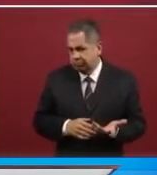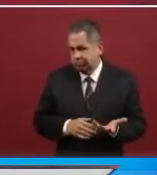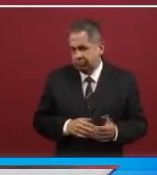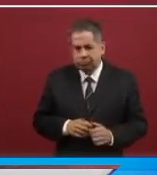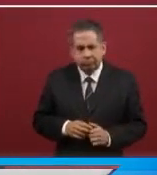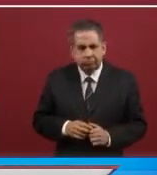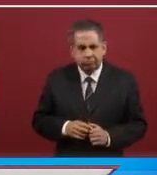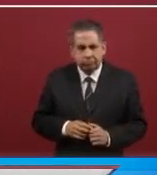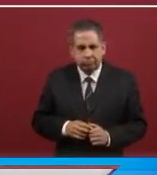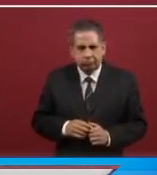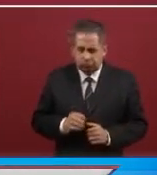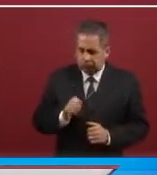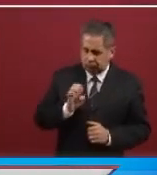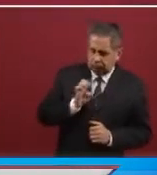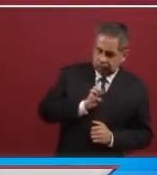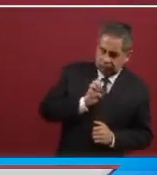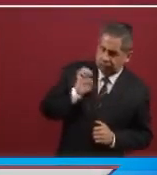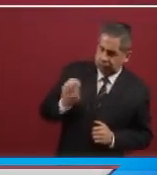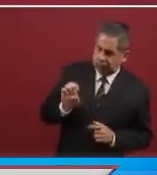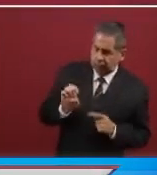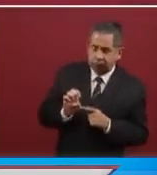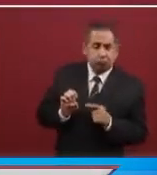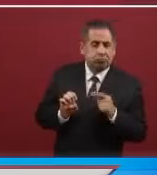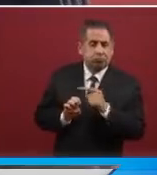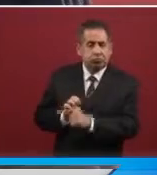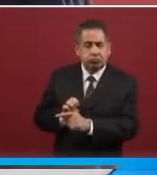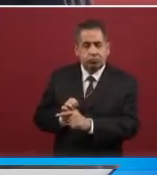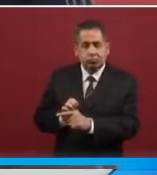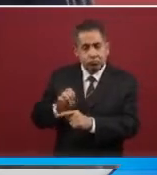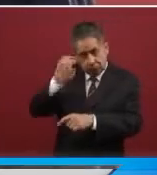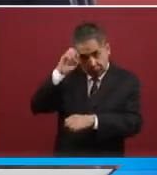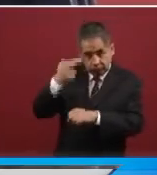which means hatred of foreigners, who in no way pay for the solution of the conflict